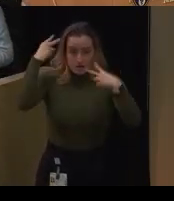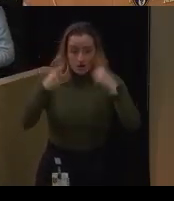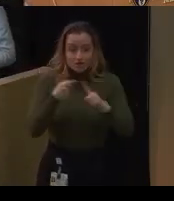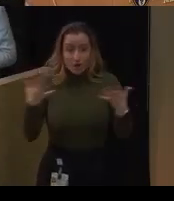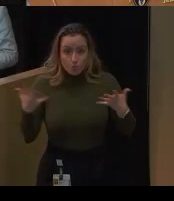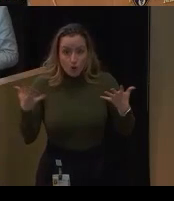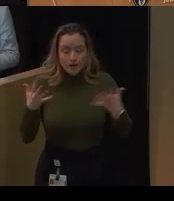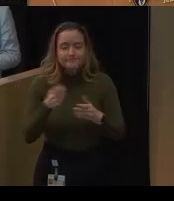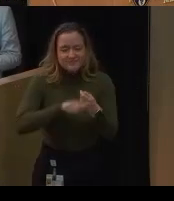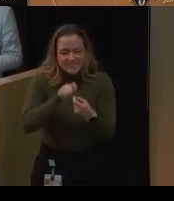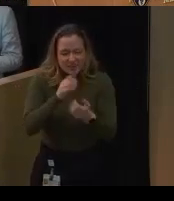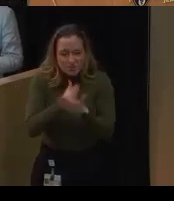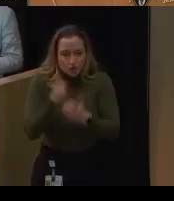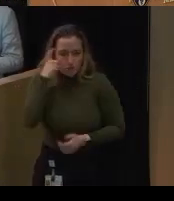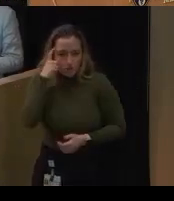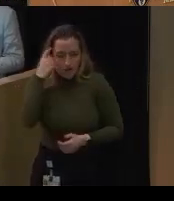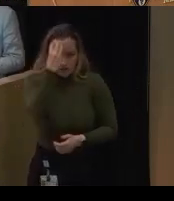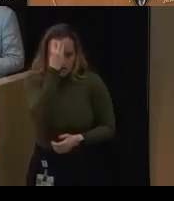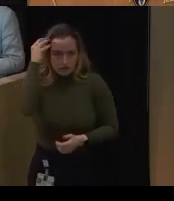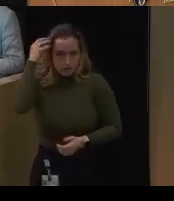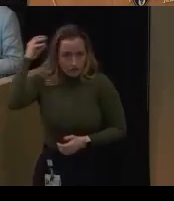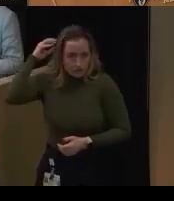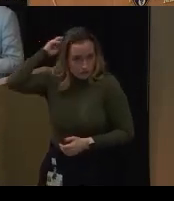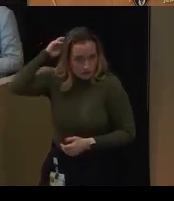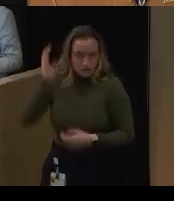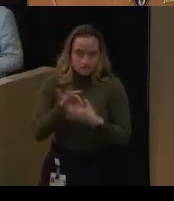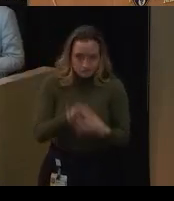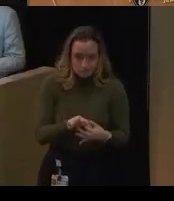brain regions that are selectively recruited for a theory of Mind often called the theory